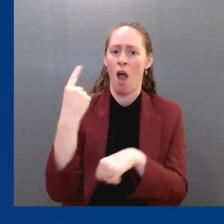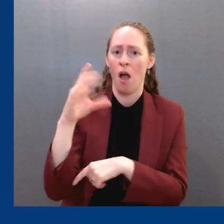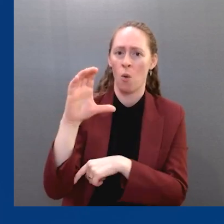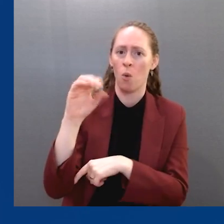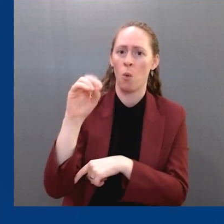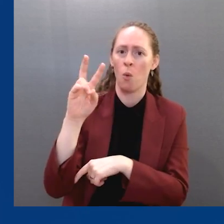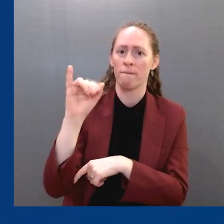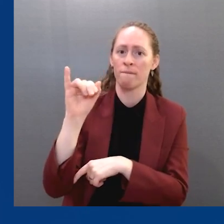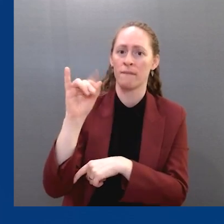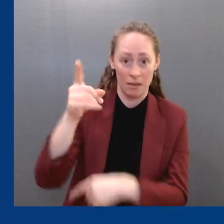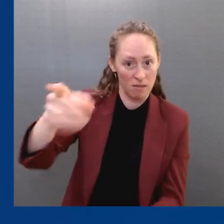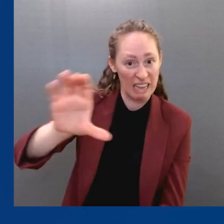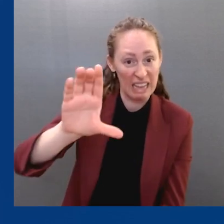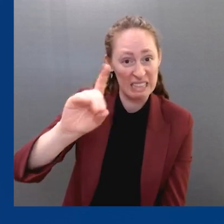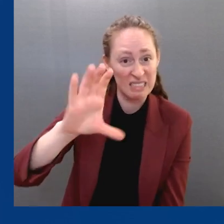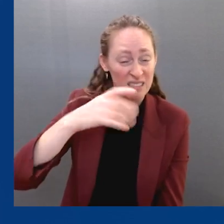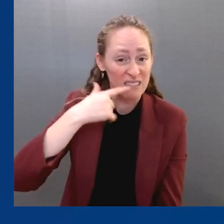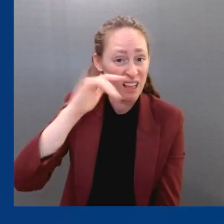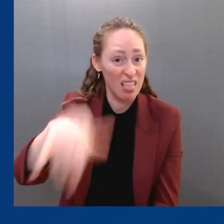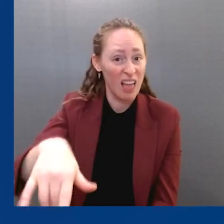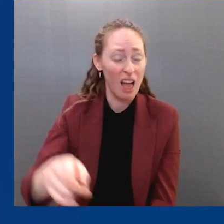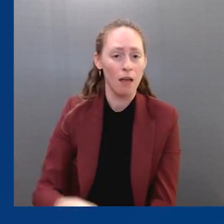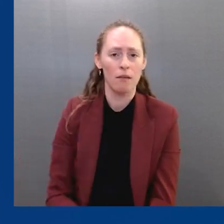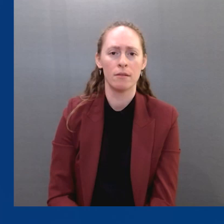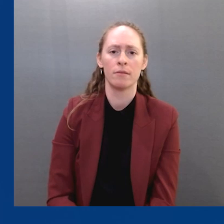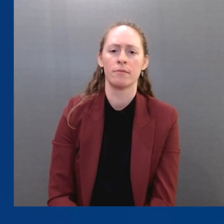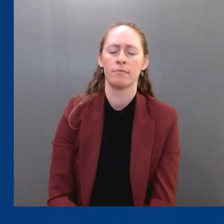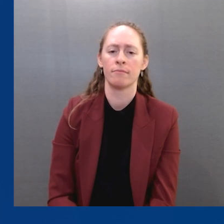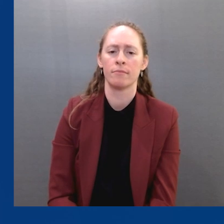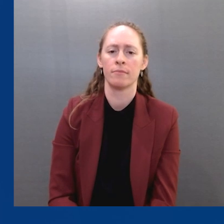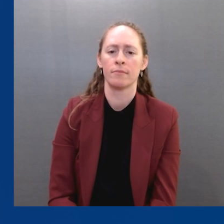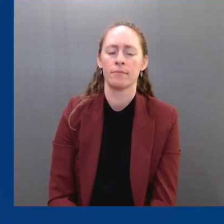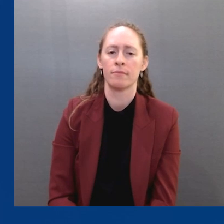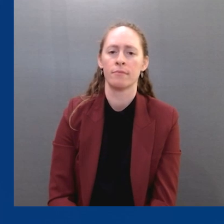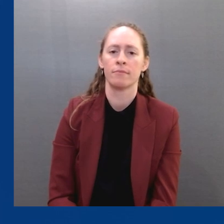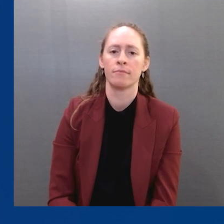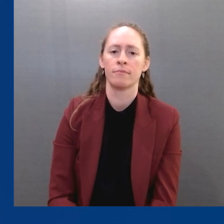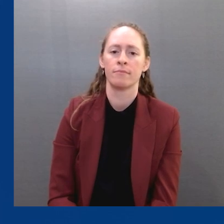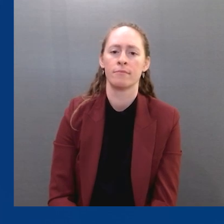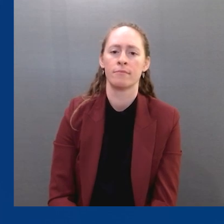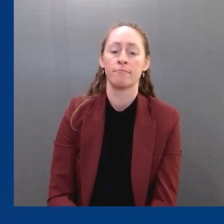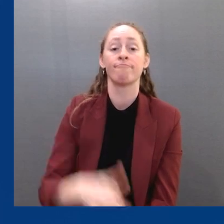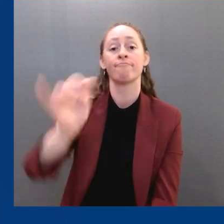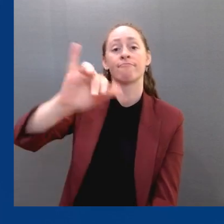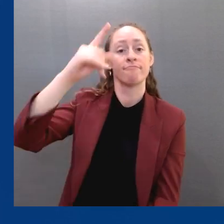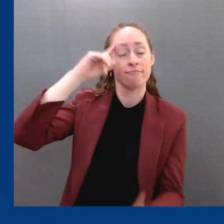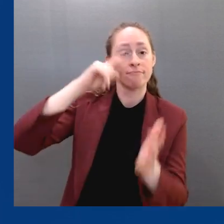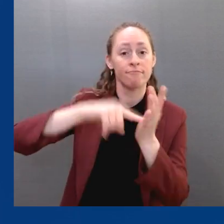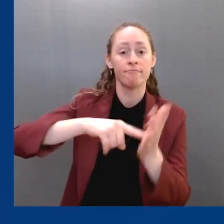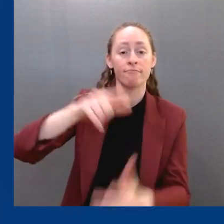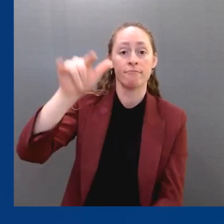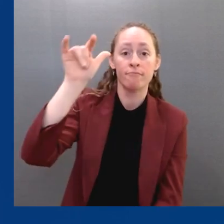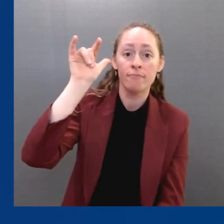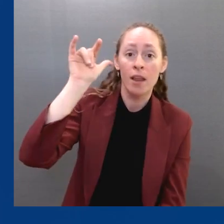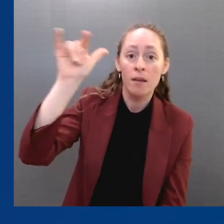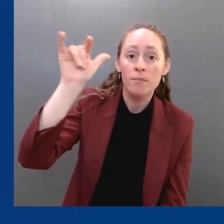if you go to any airport you see or in public transit, a lot of people not masked at all.